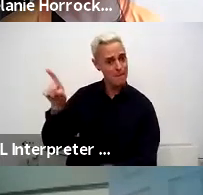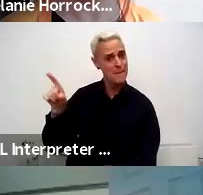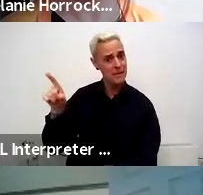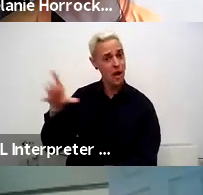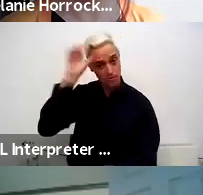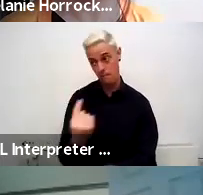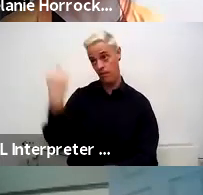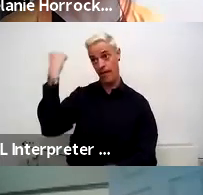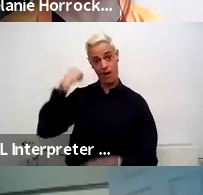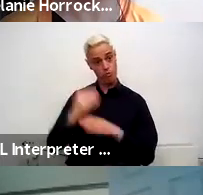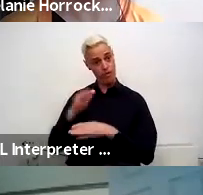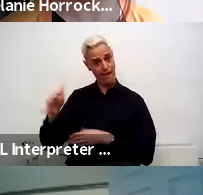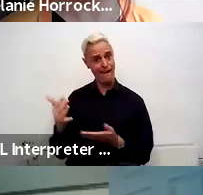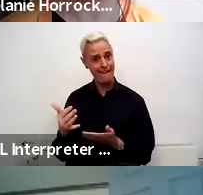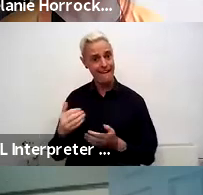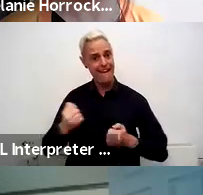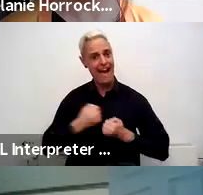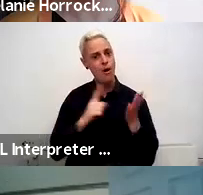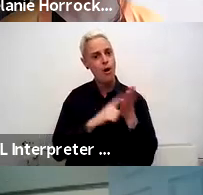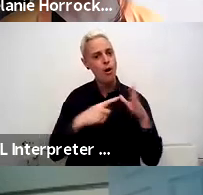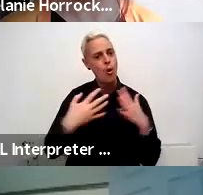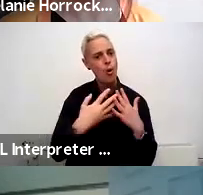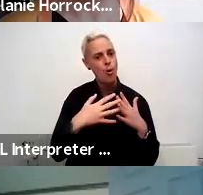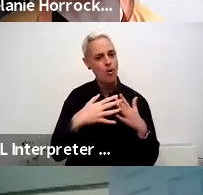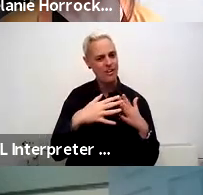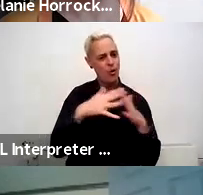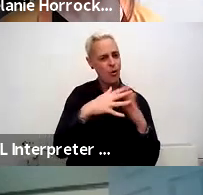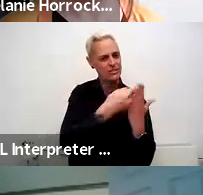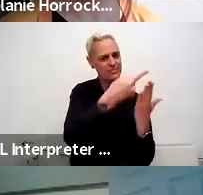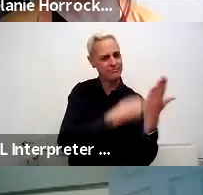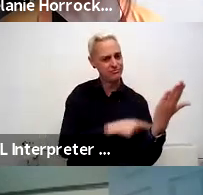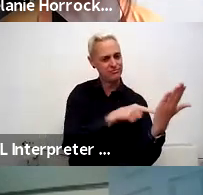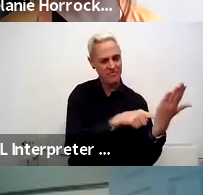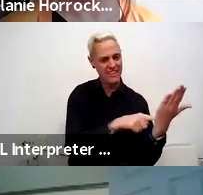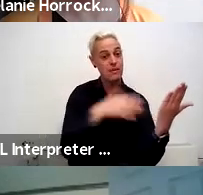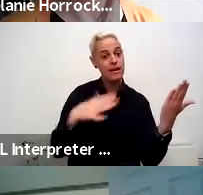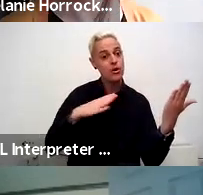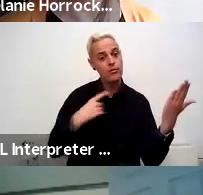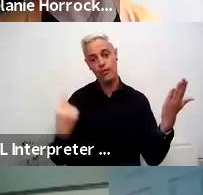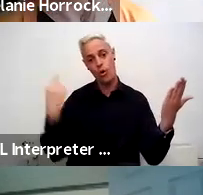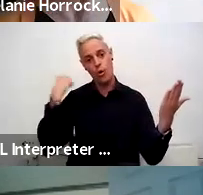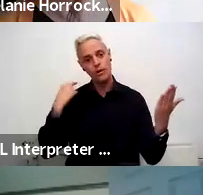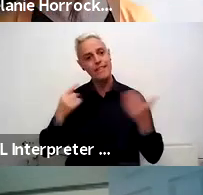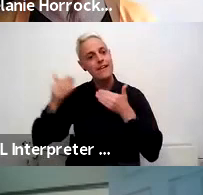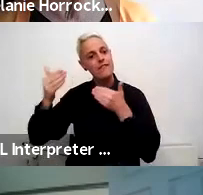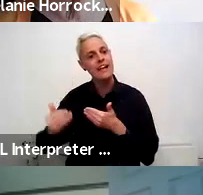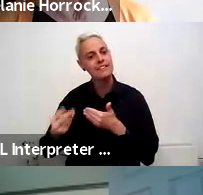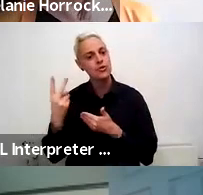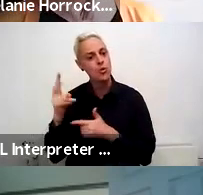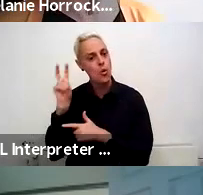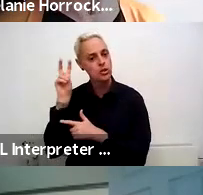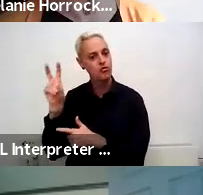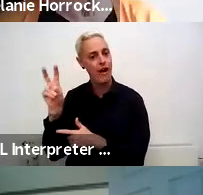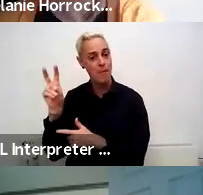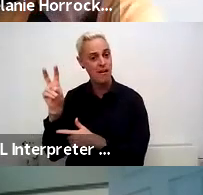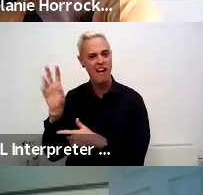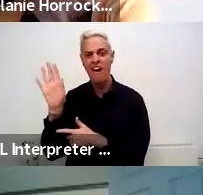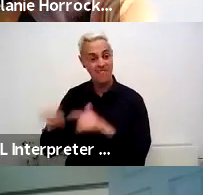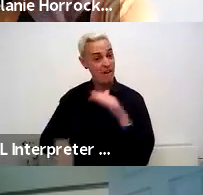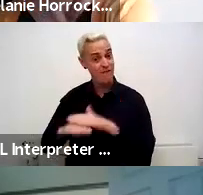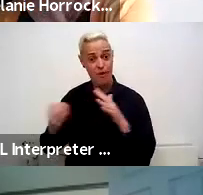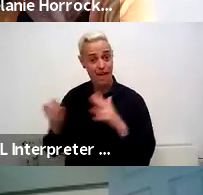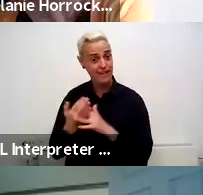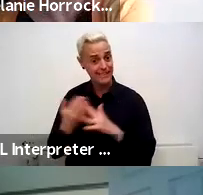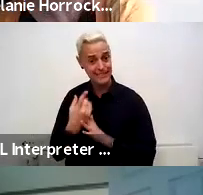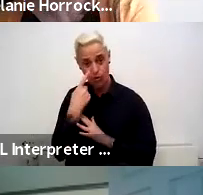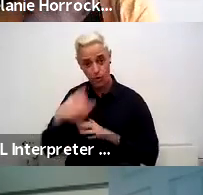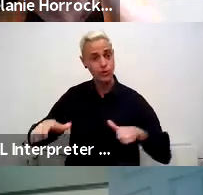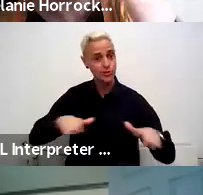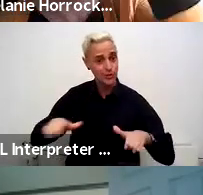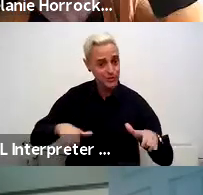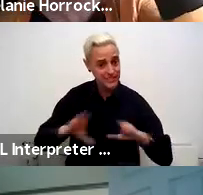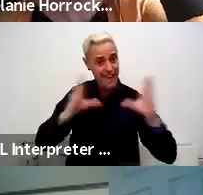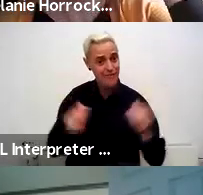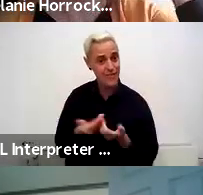I know exactly what they said. And the legislation that we're looking at, and we already had the, the face to chance at the time, which complied with it and did exactly the same thing to allow full access to wheelchairs and mobility scooters.